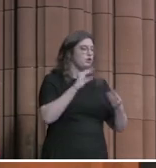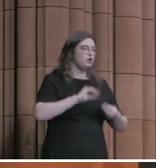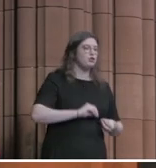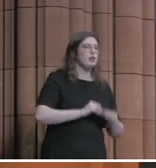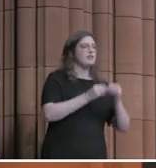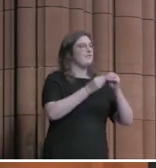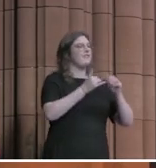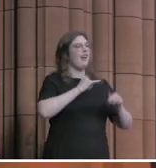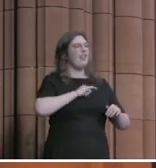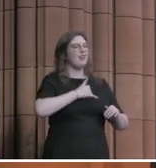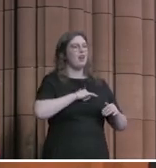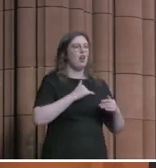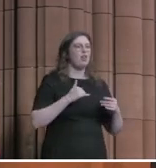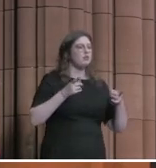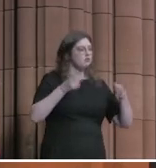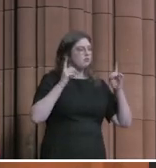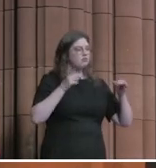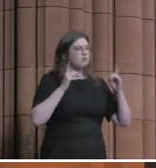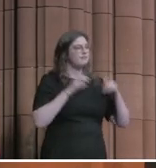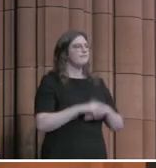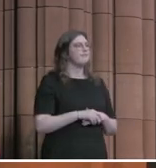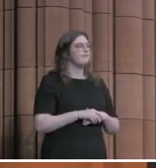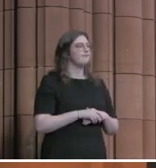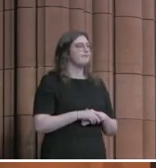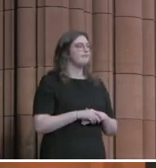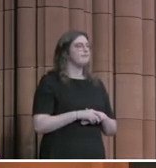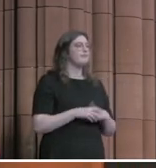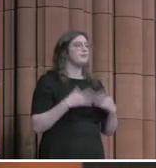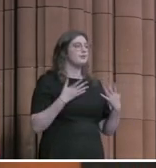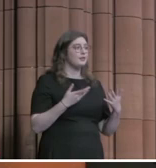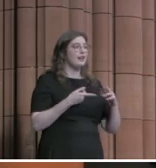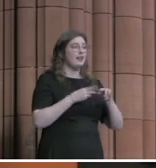And as you step forward, remember that to whom much is given, much is expected.